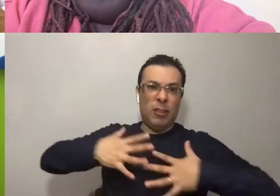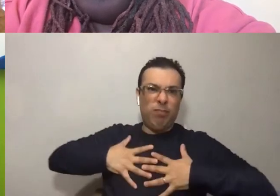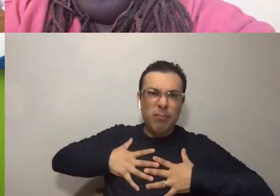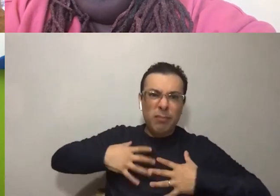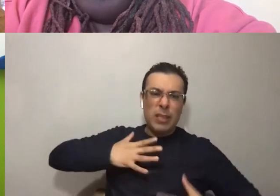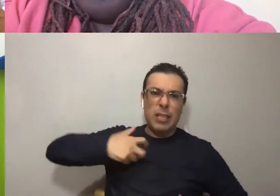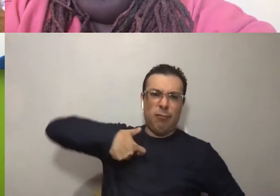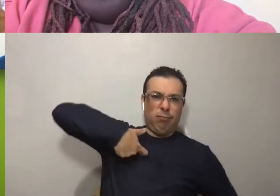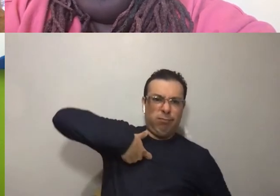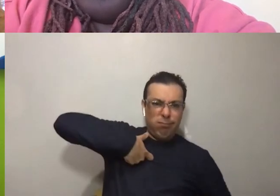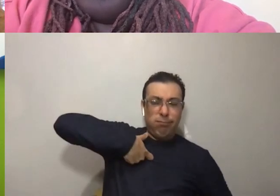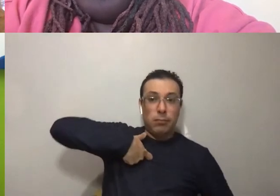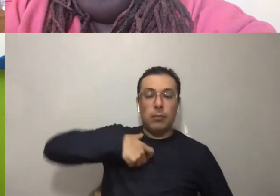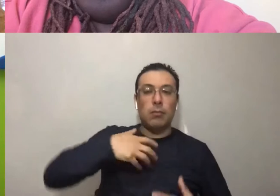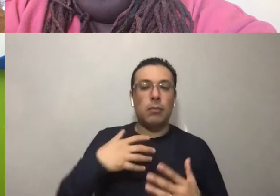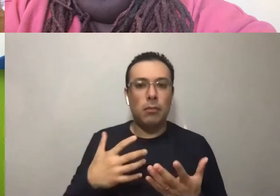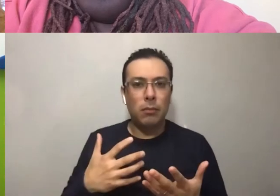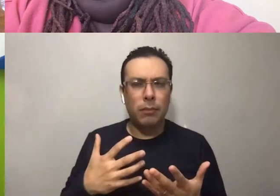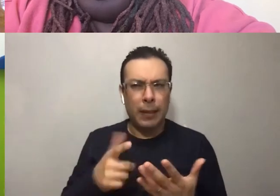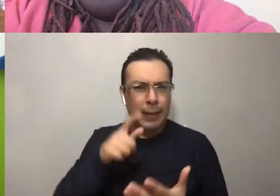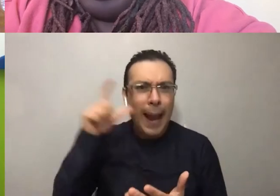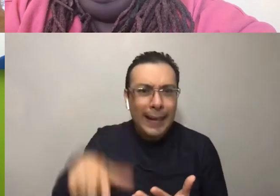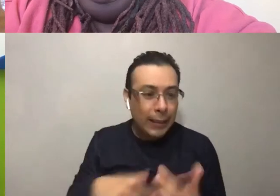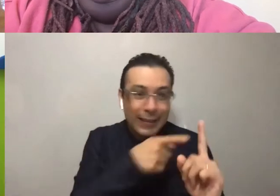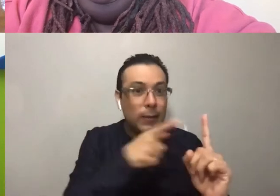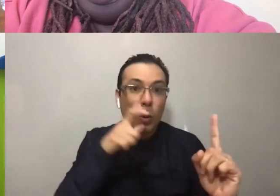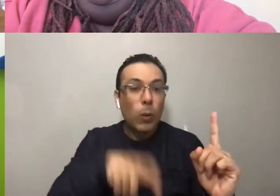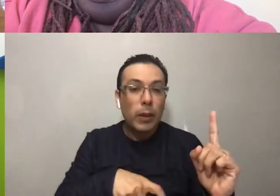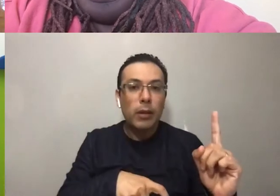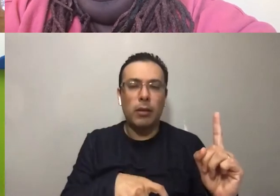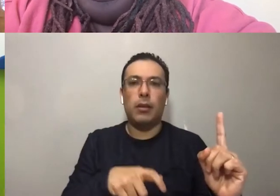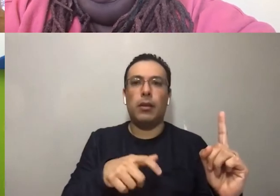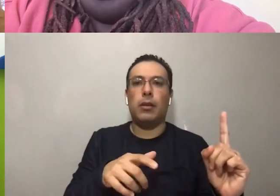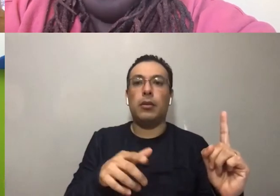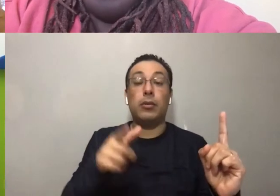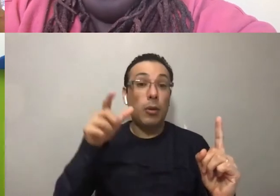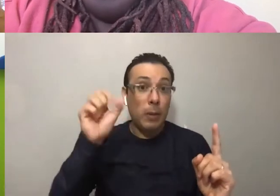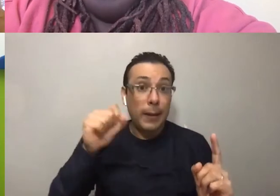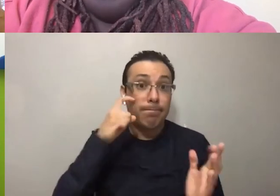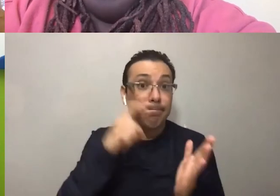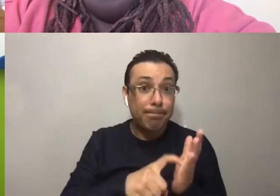There’s a real overlap there in terms of Black and brown people who are being subjected to police brutality